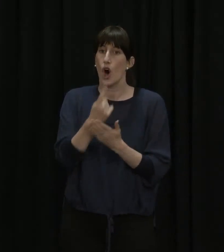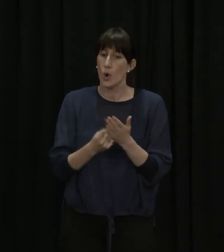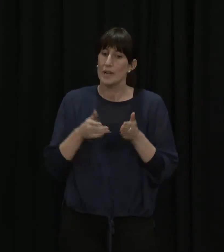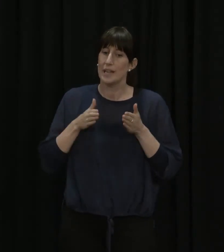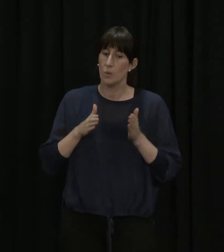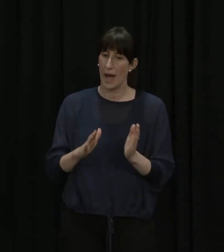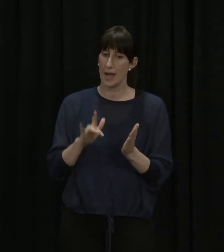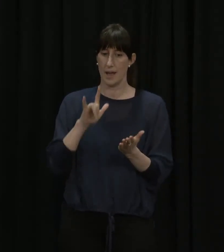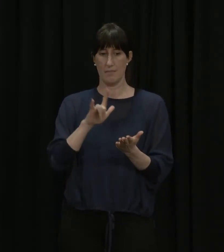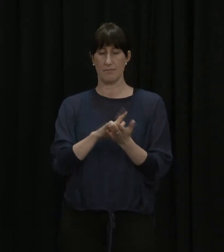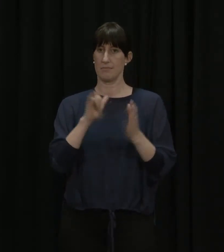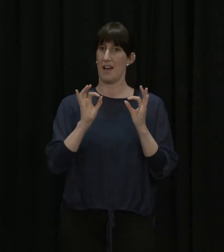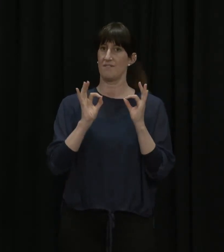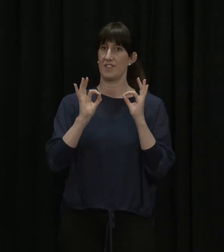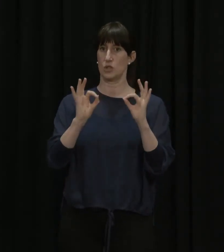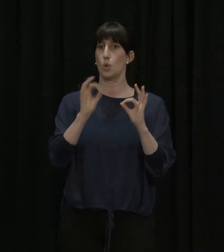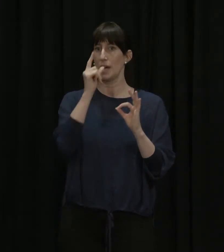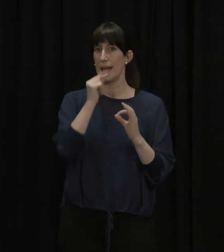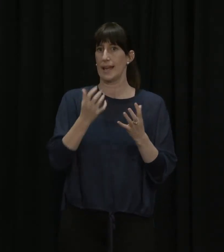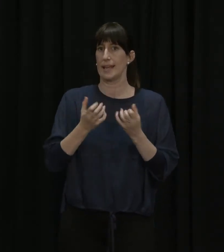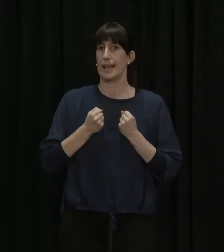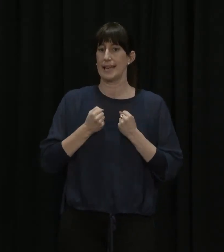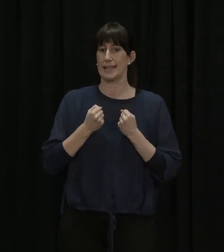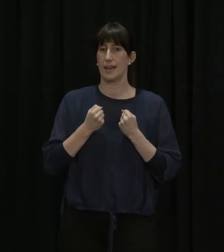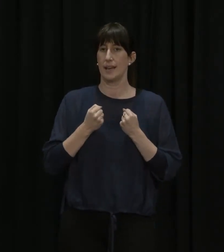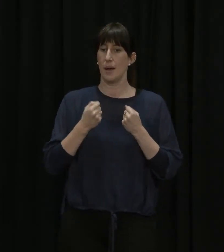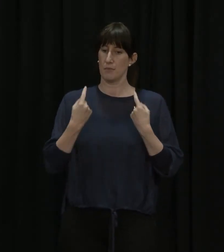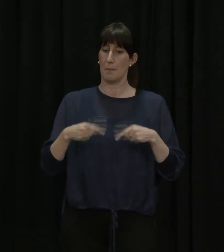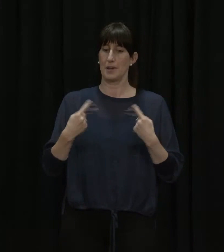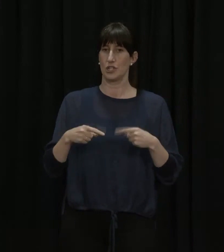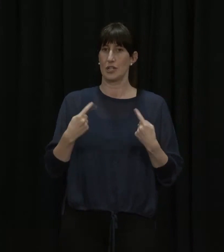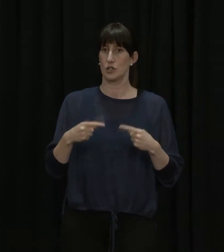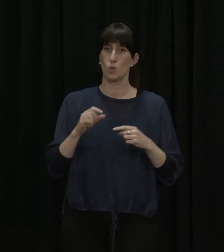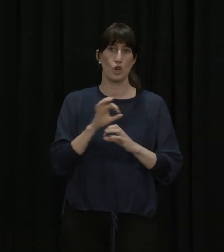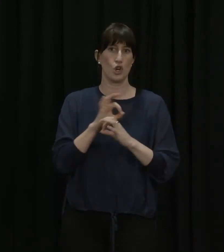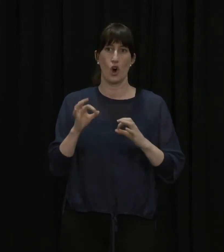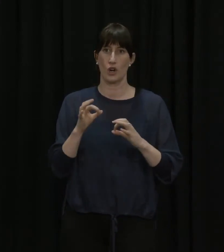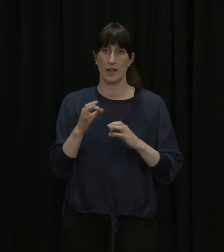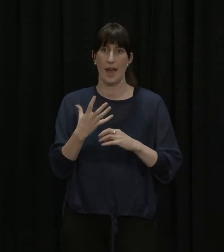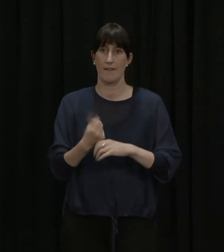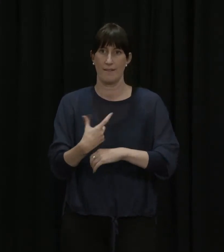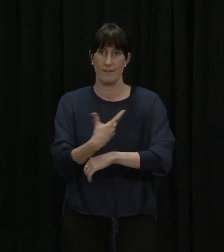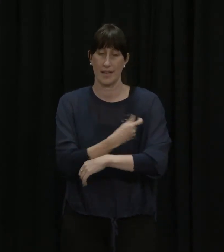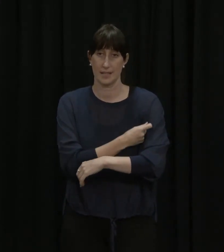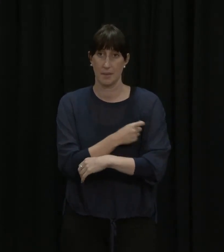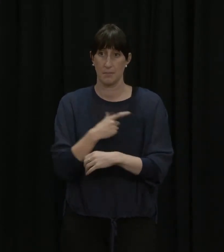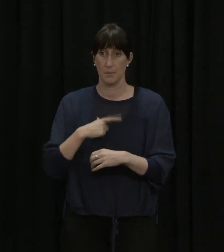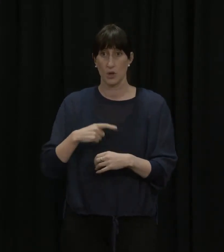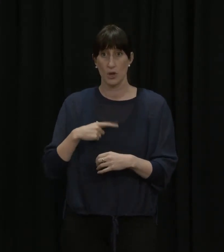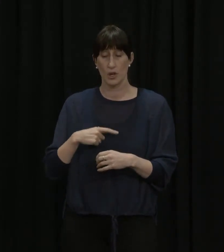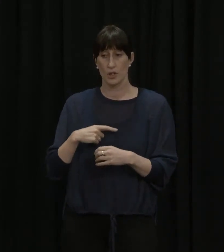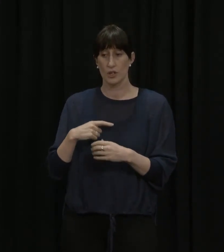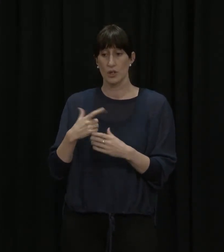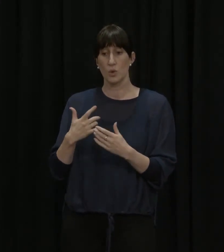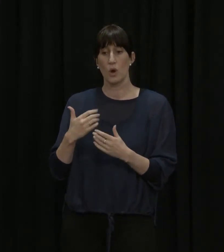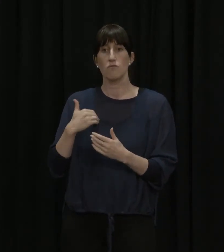central process which has not